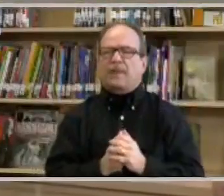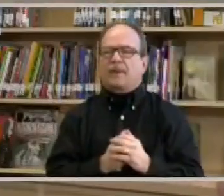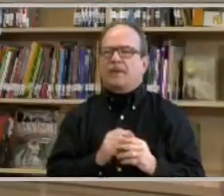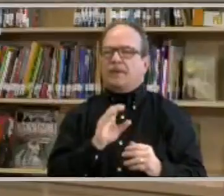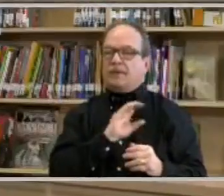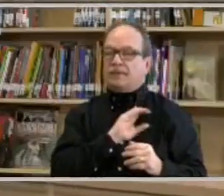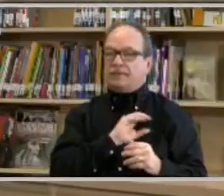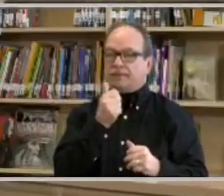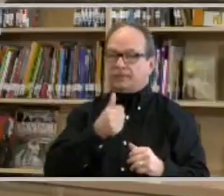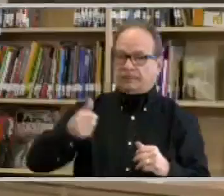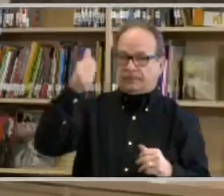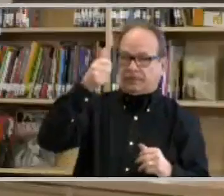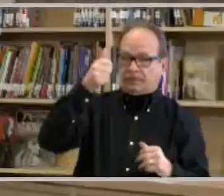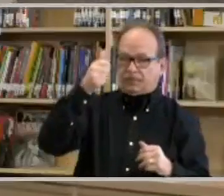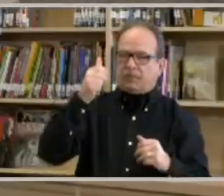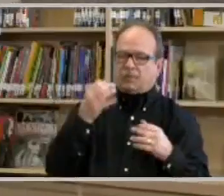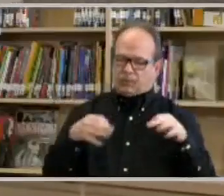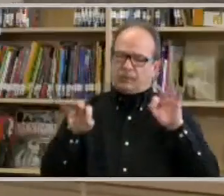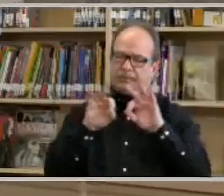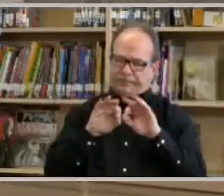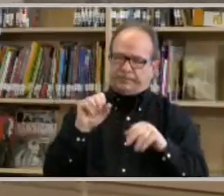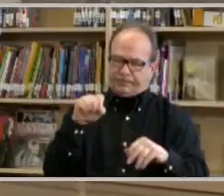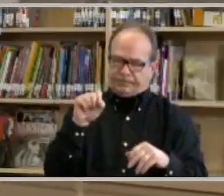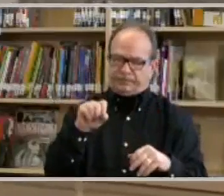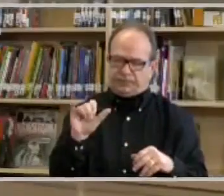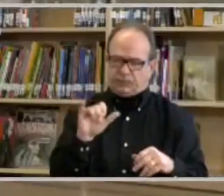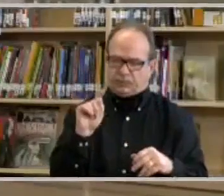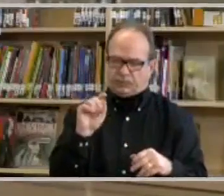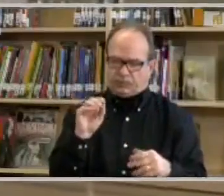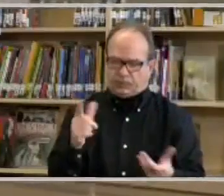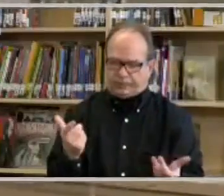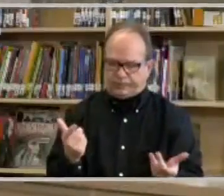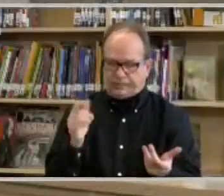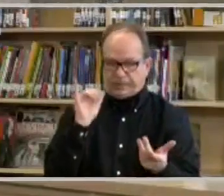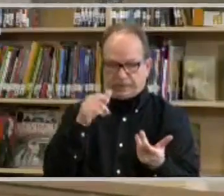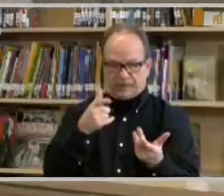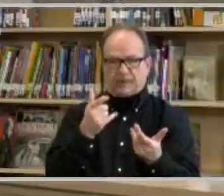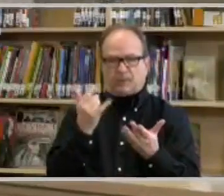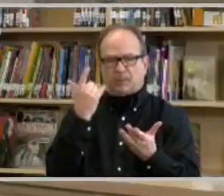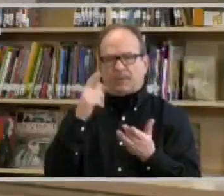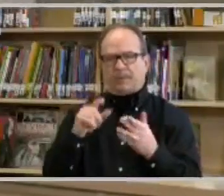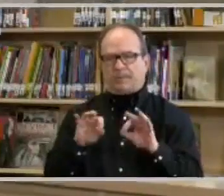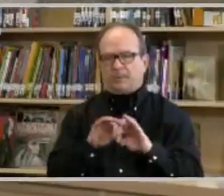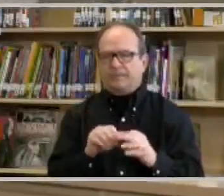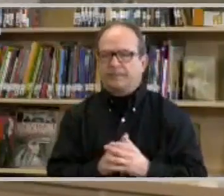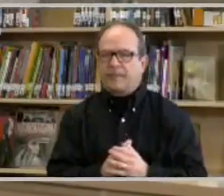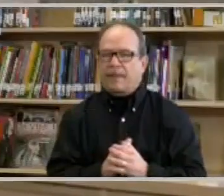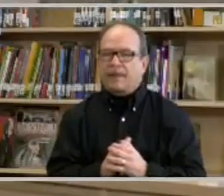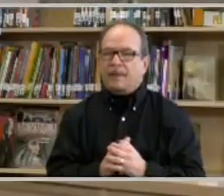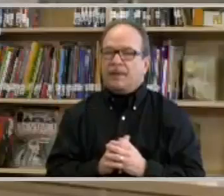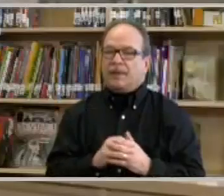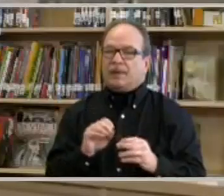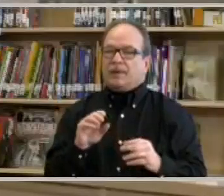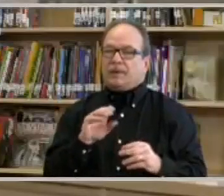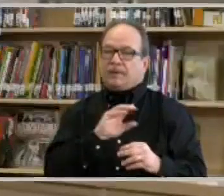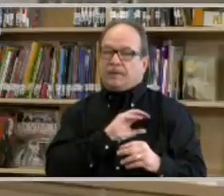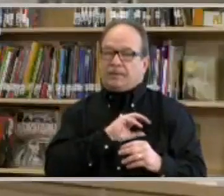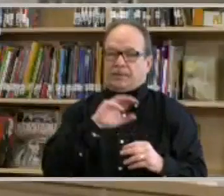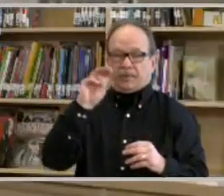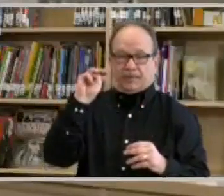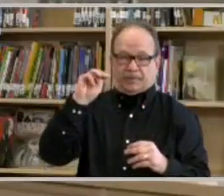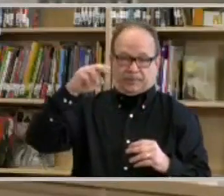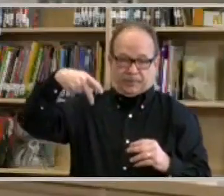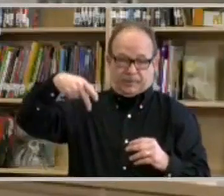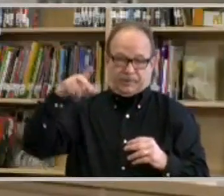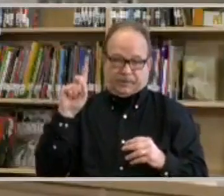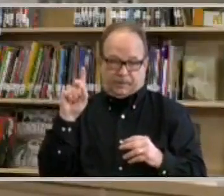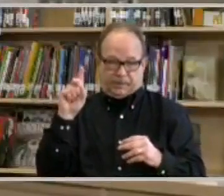POLICE RESPONSE TIMES TGIVES OUR